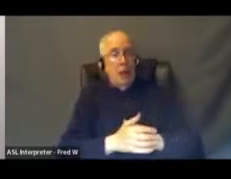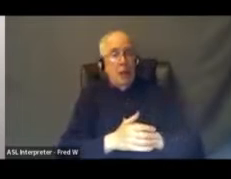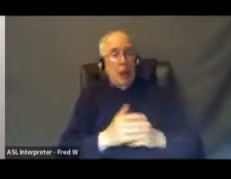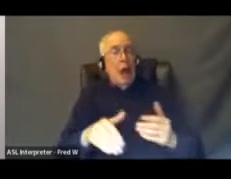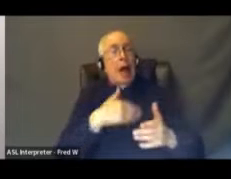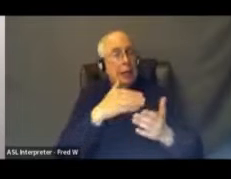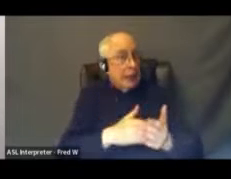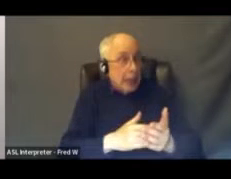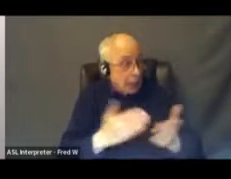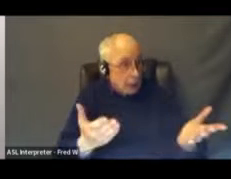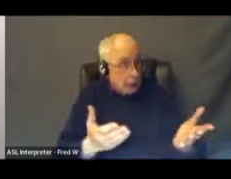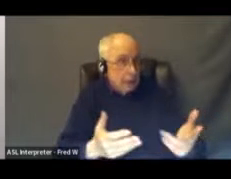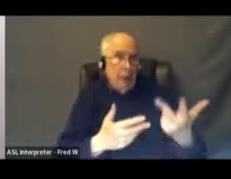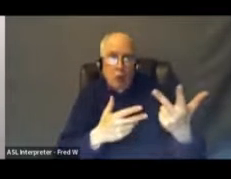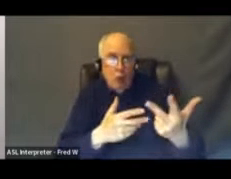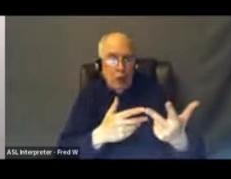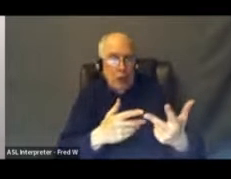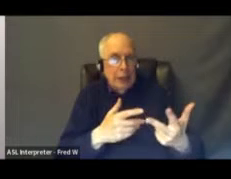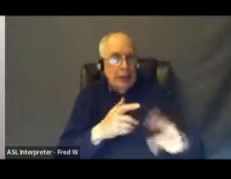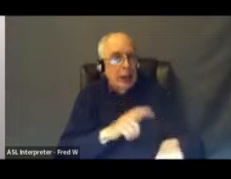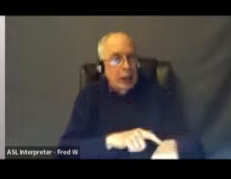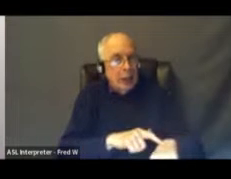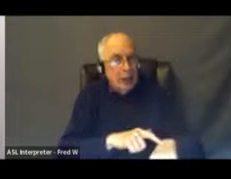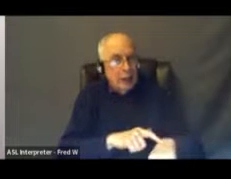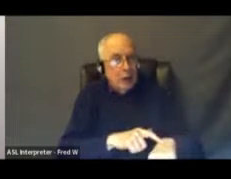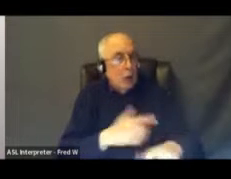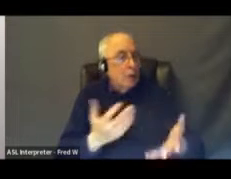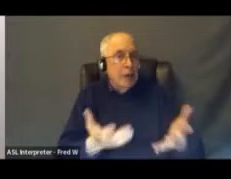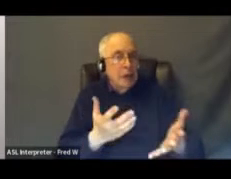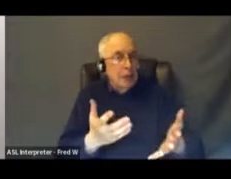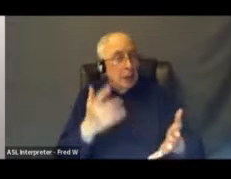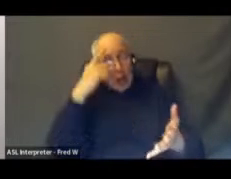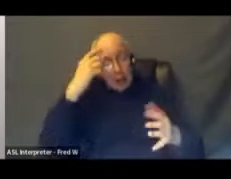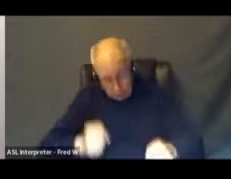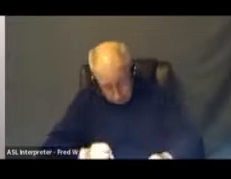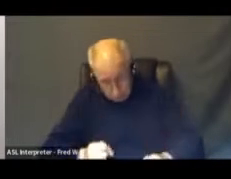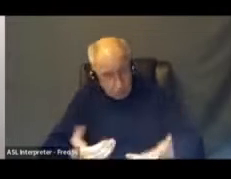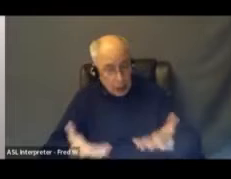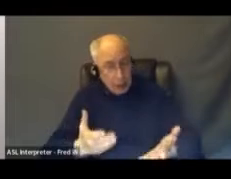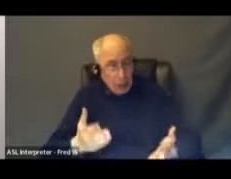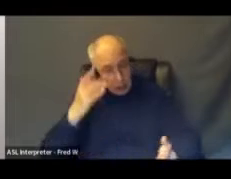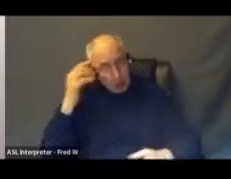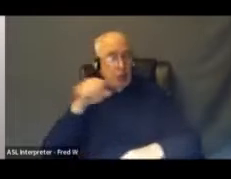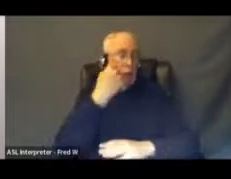one, right, that's three altered state of consciousness, or even loss of state of consciousness being knocked out within a short